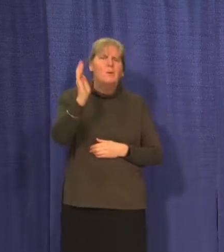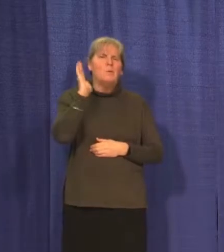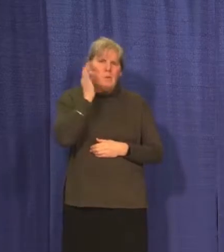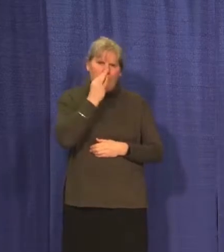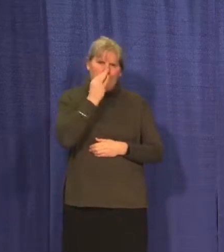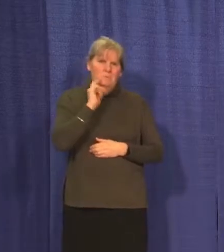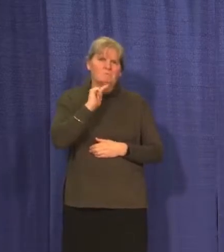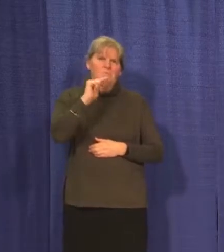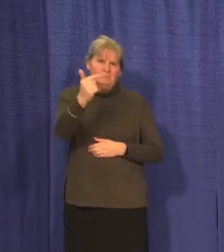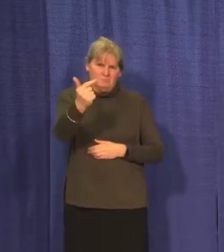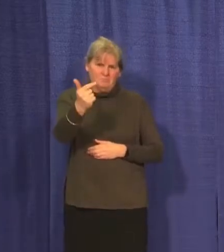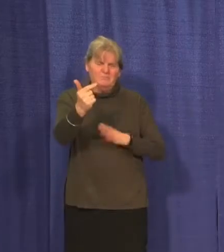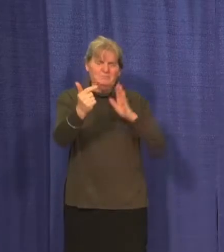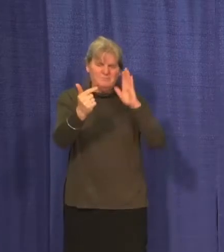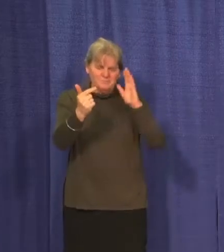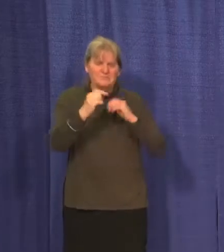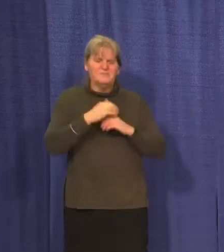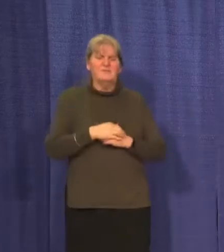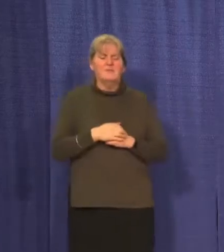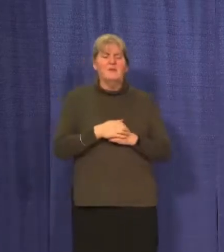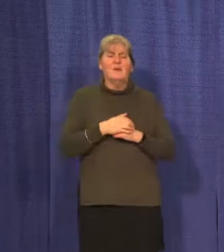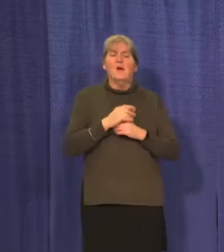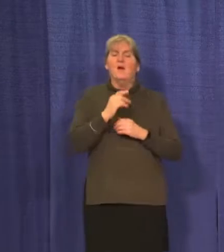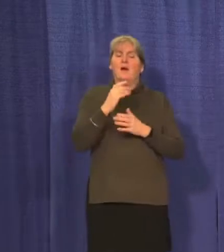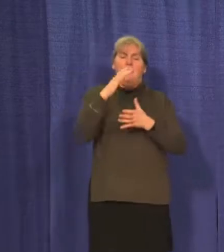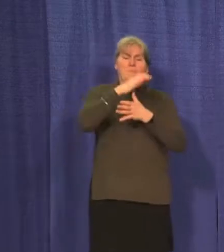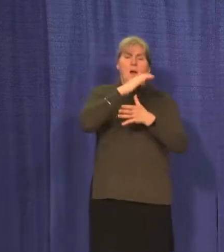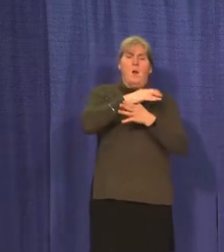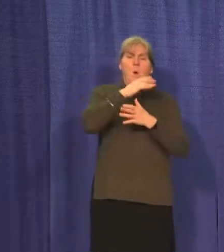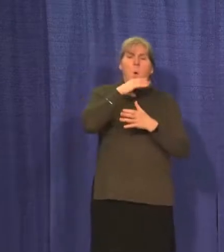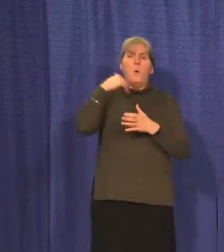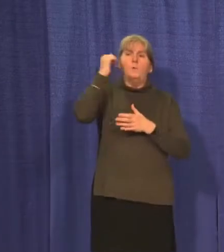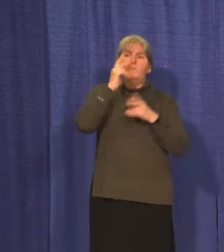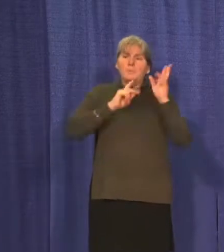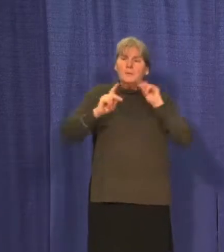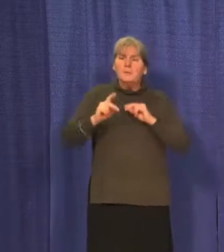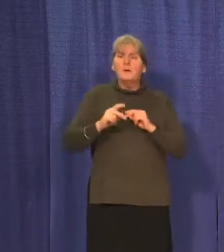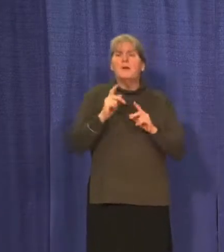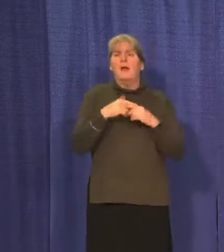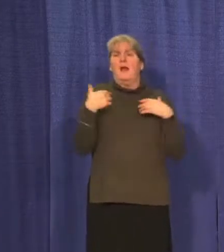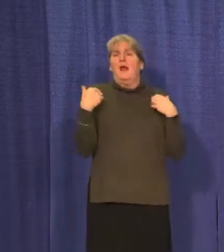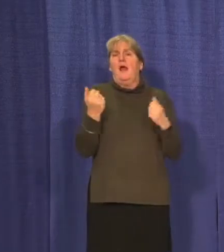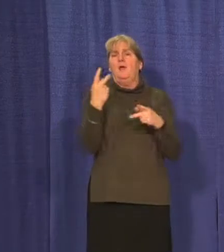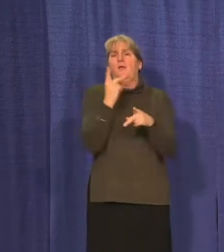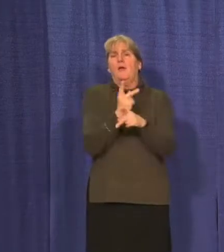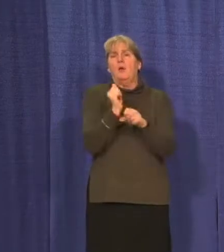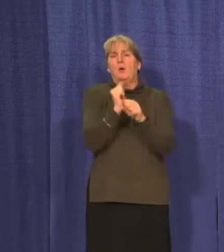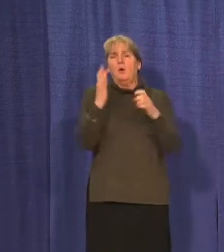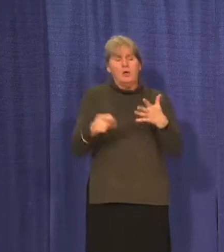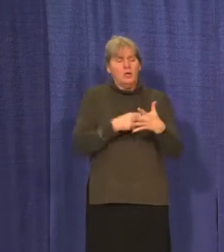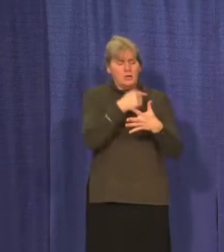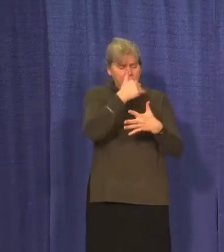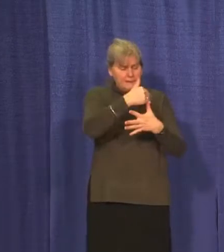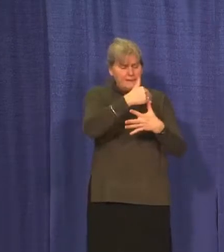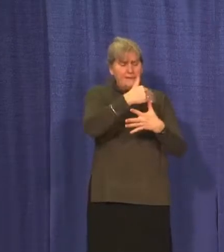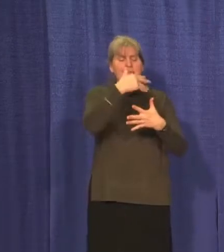It is coming soon. As we work through the older ages and the front-line healthcare workers, and we take